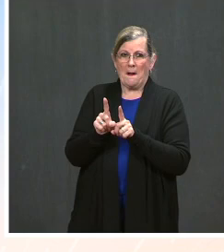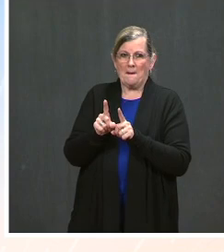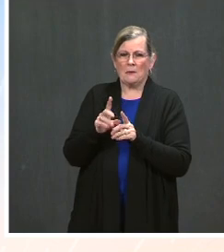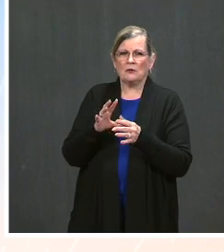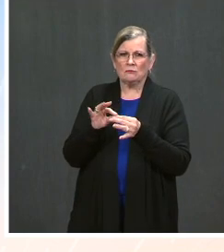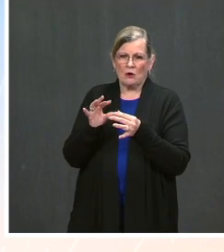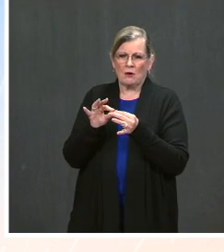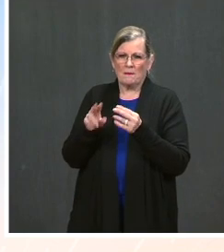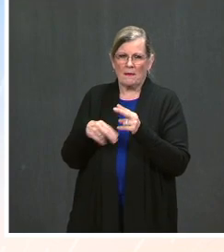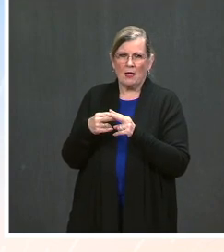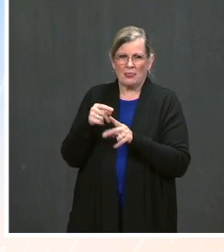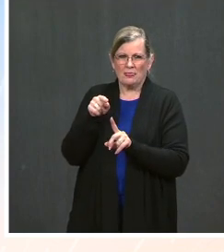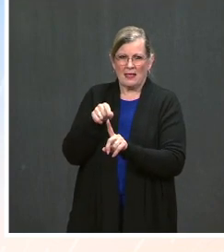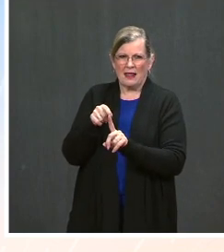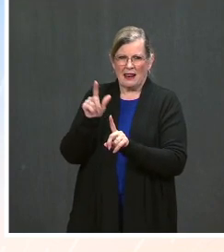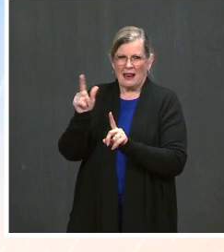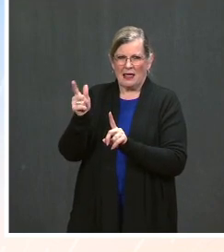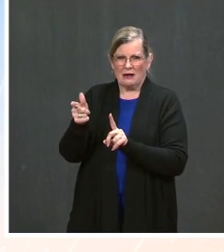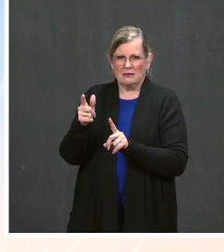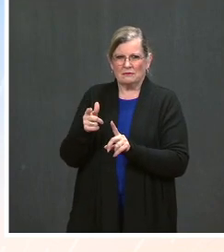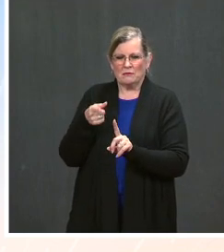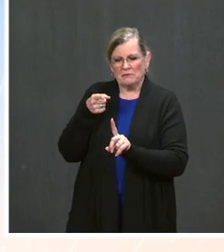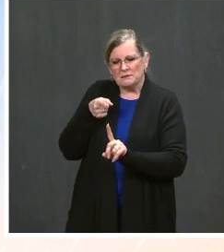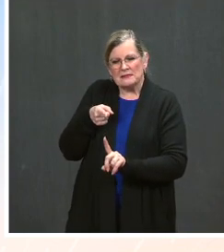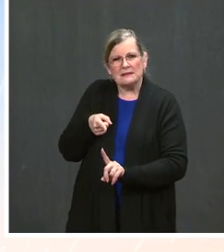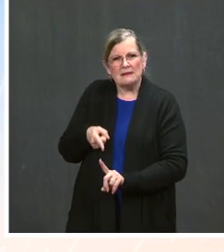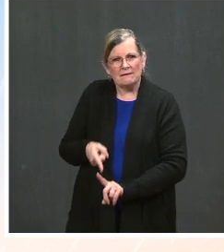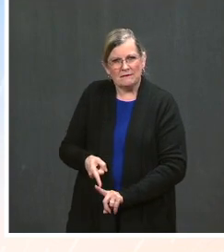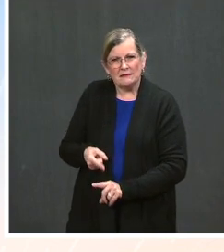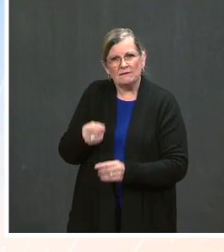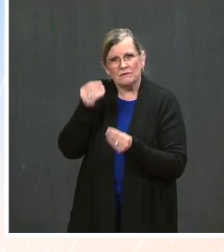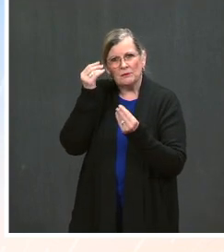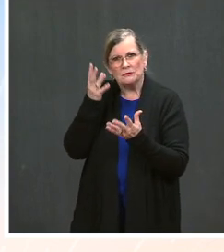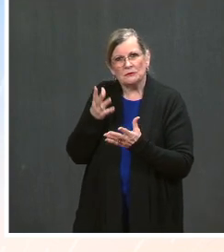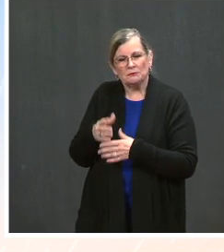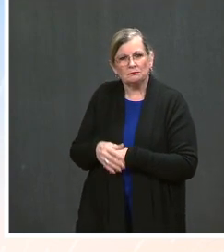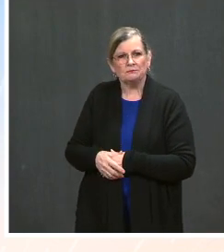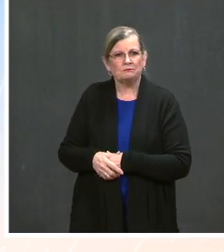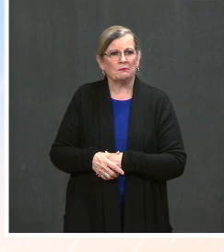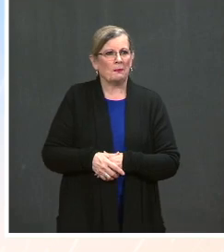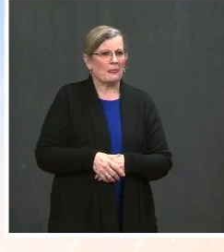The Press: But so -- but are you doing anything in terms of reaching out to them? Any outreach campaigns in general,